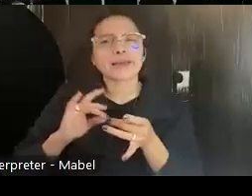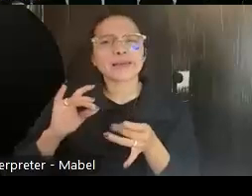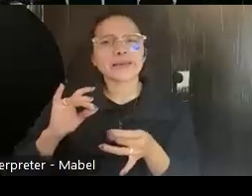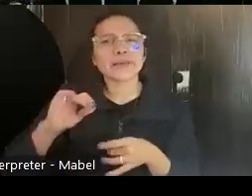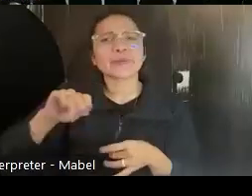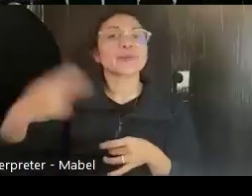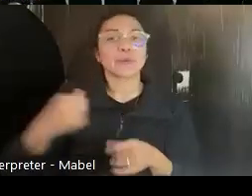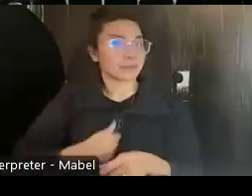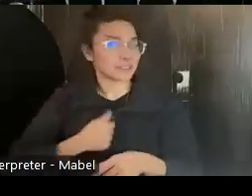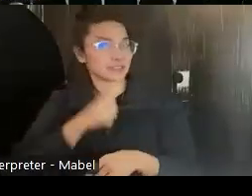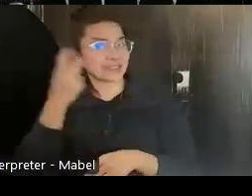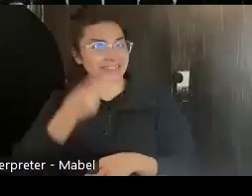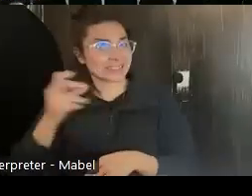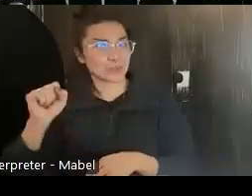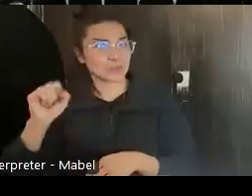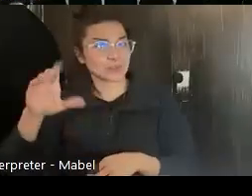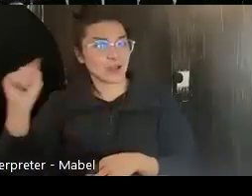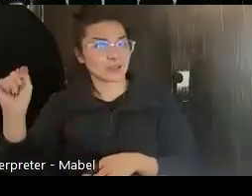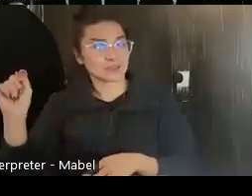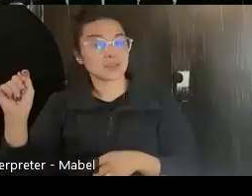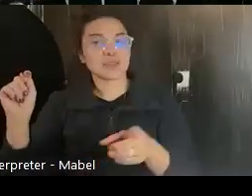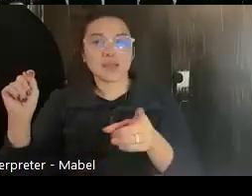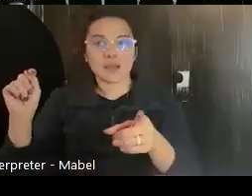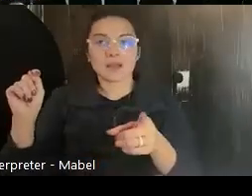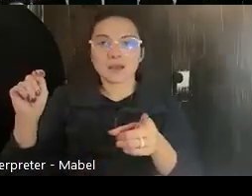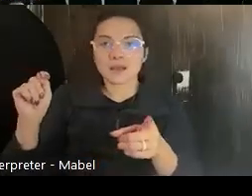through the screen yeah quick question about the numbers it was really interesting to see the data